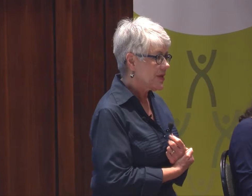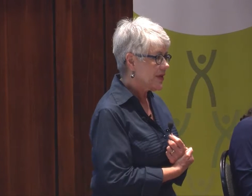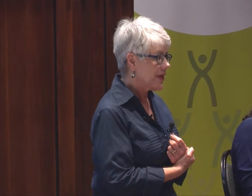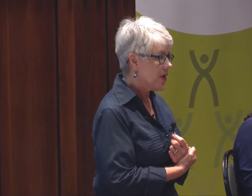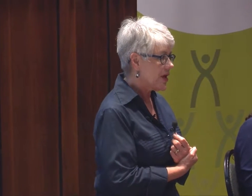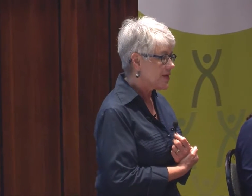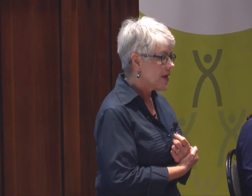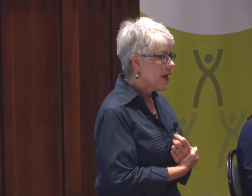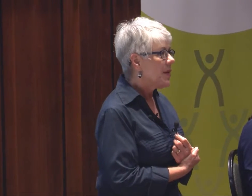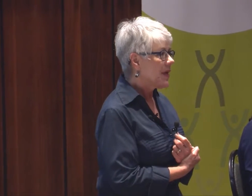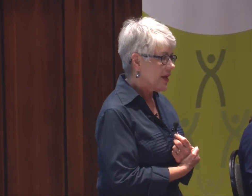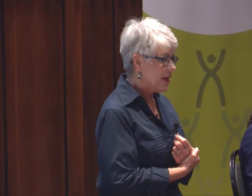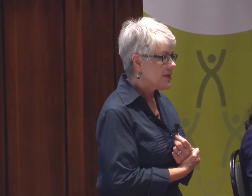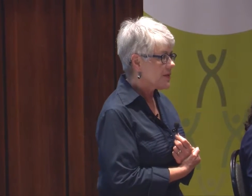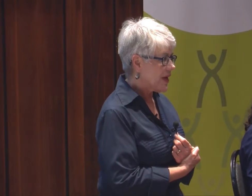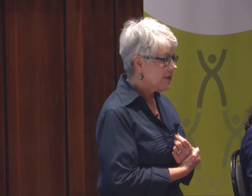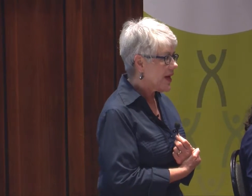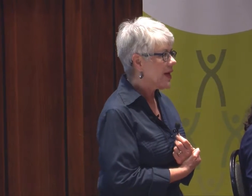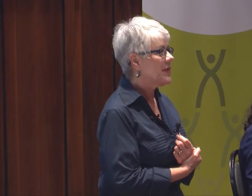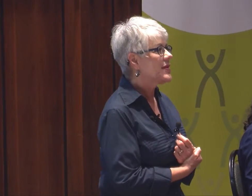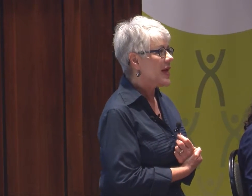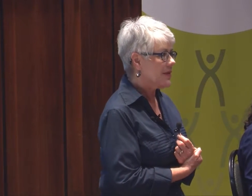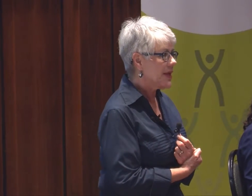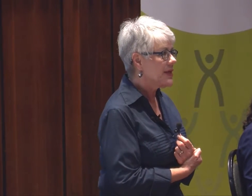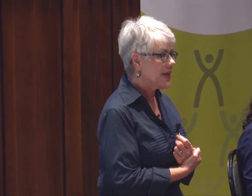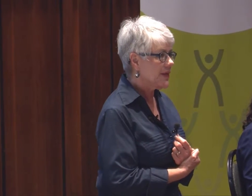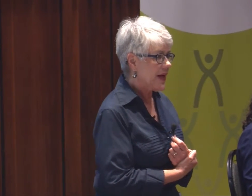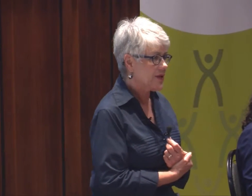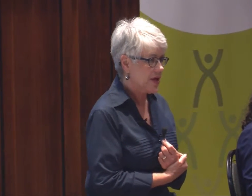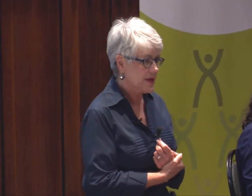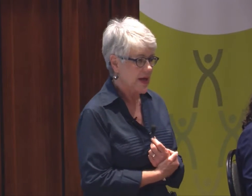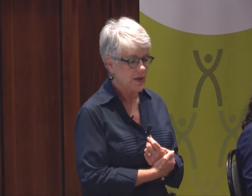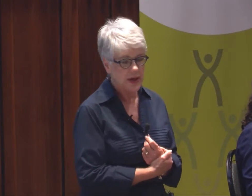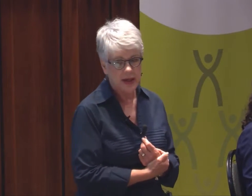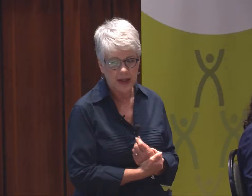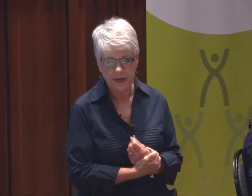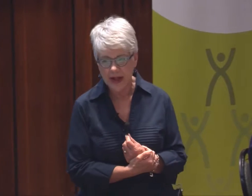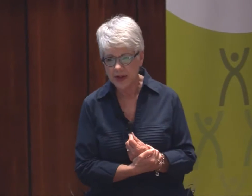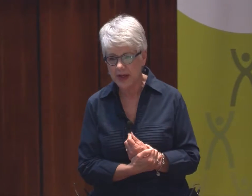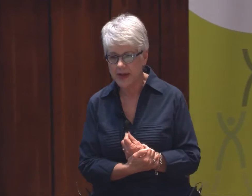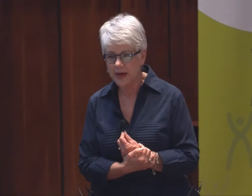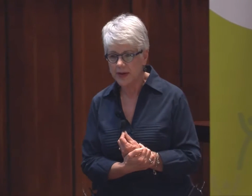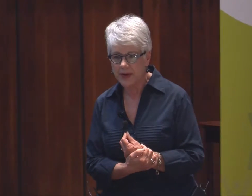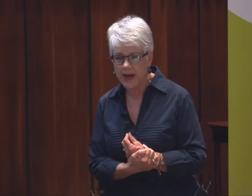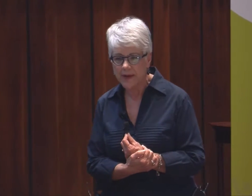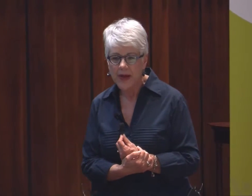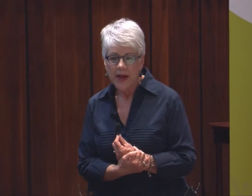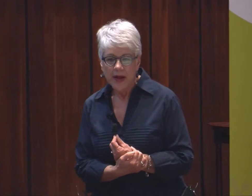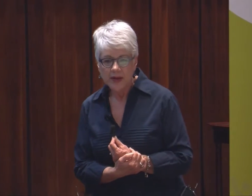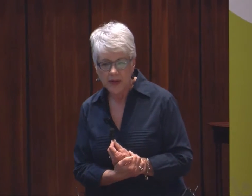hearing loss, but again, it's a red flag. It means I need to get that checked out. I need to get that checked out. Okay, so